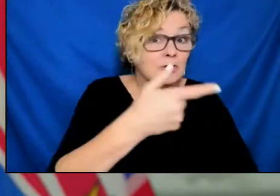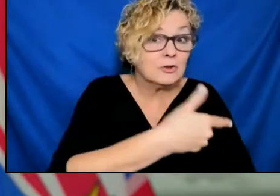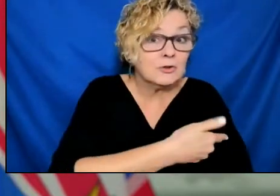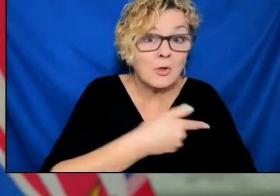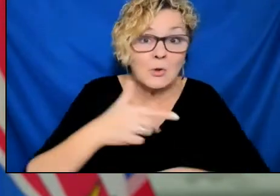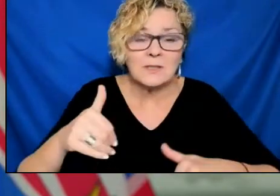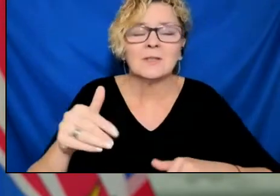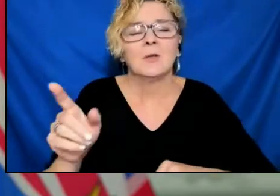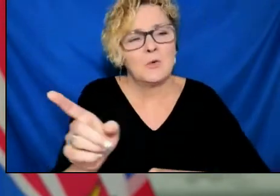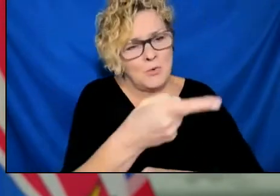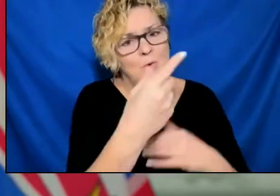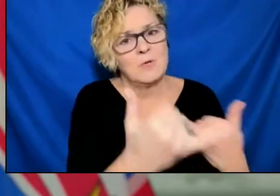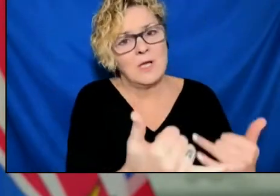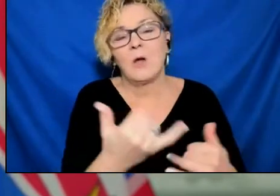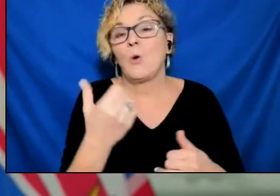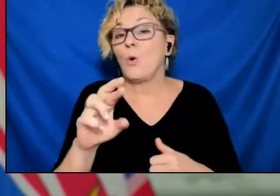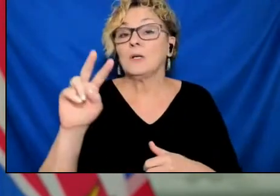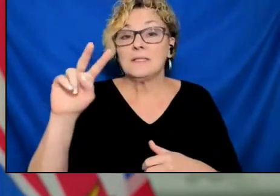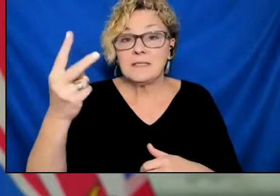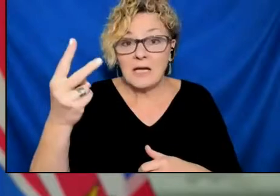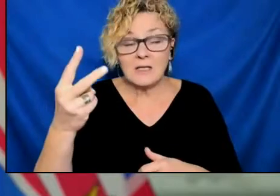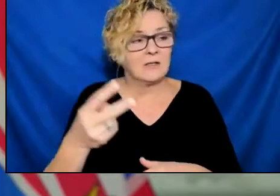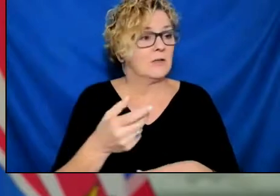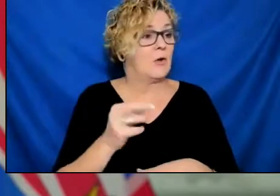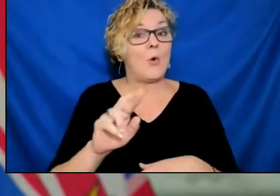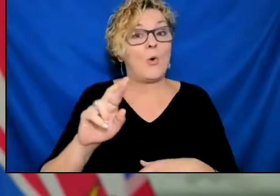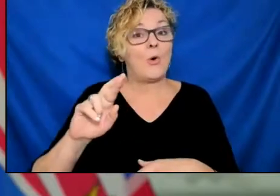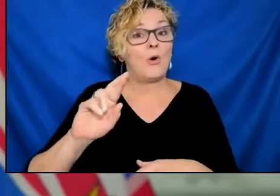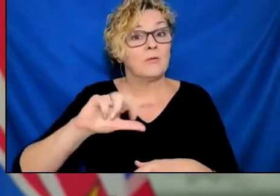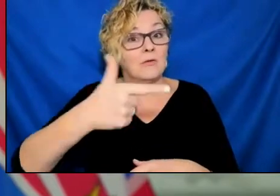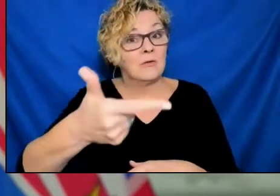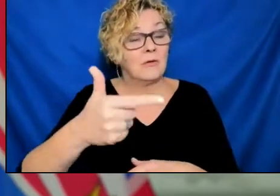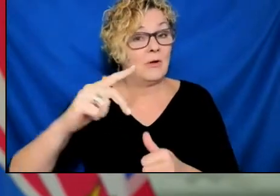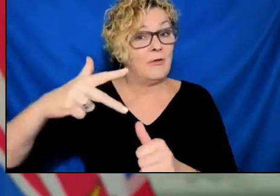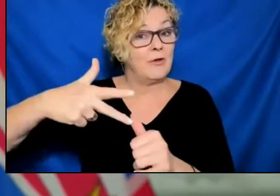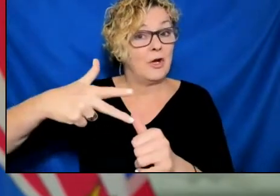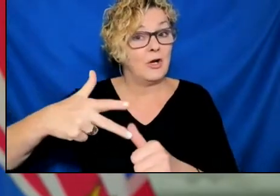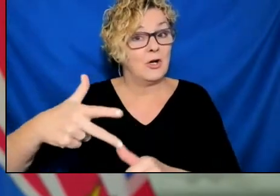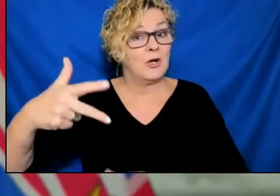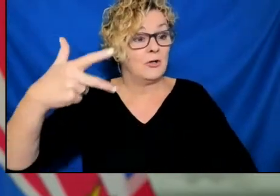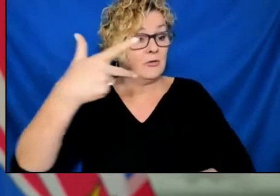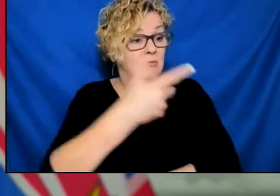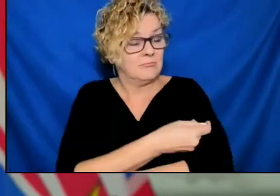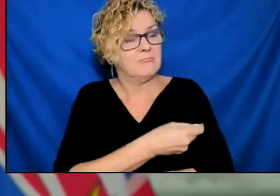dose. Give people the space they need.